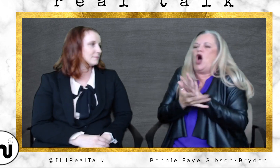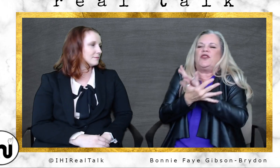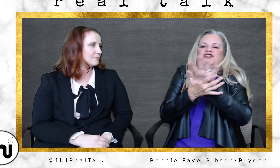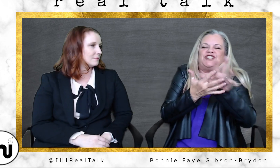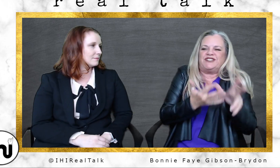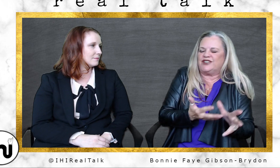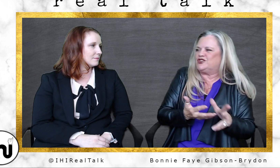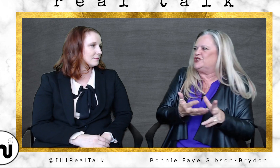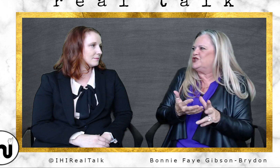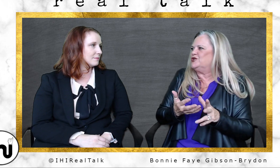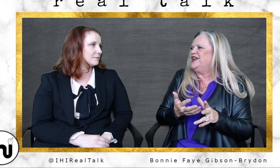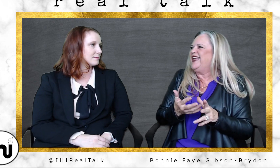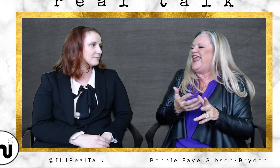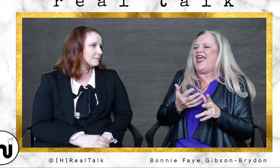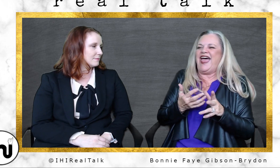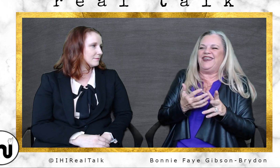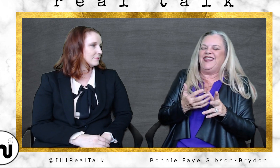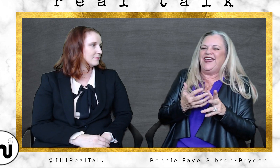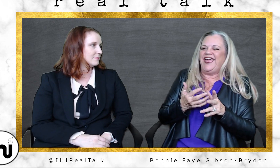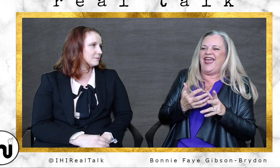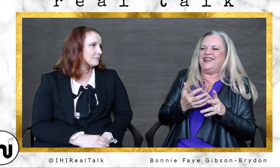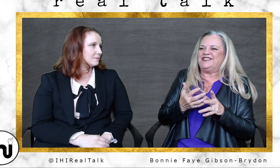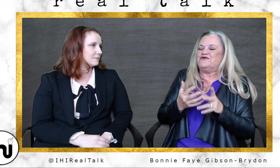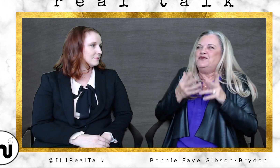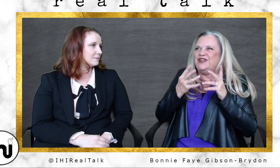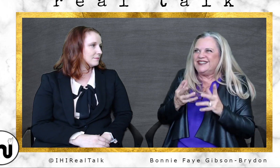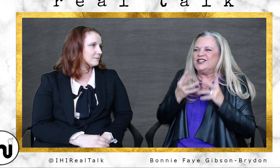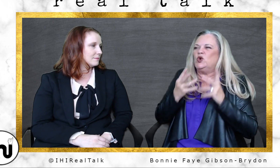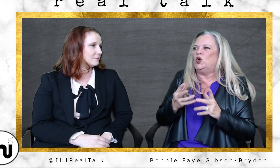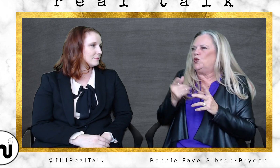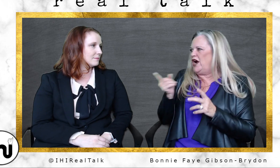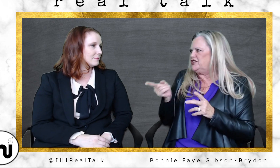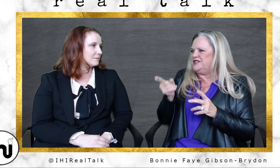that she says to do. And, and it's really cool watching them